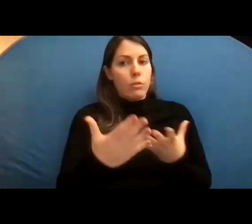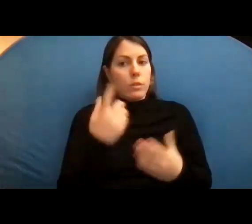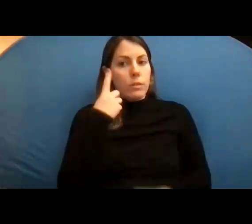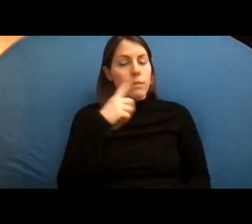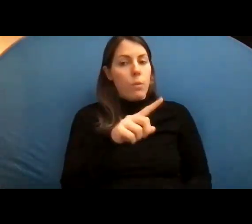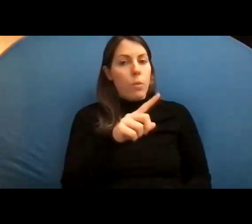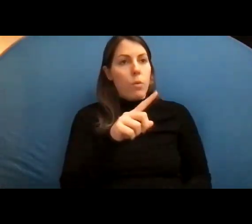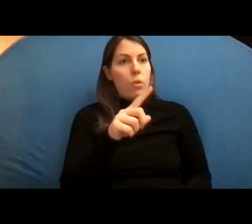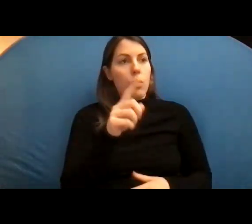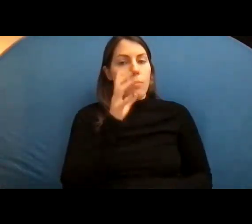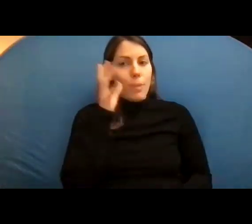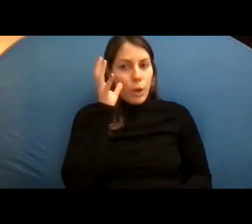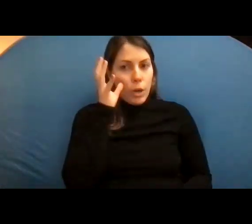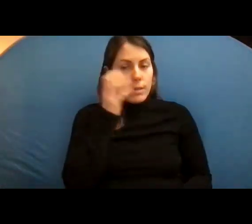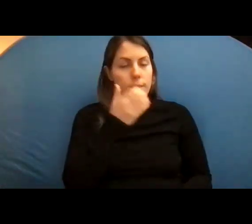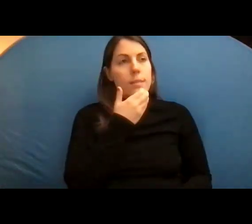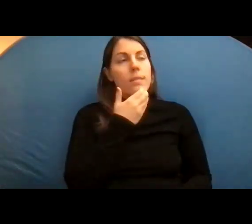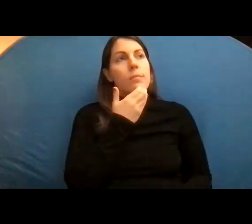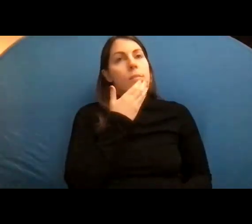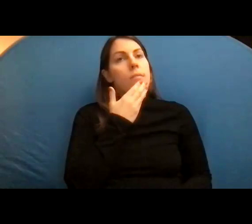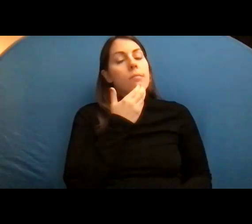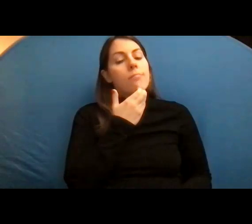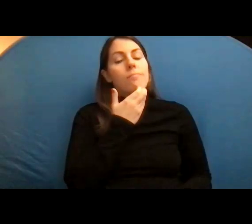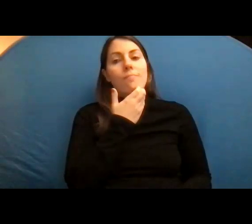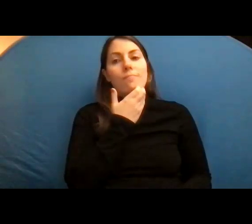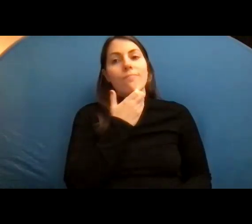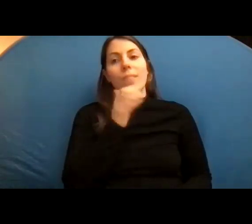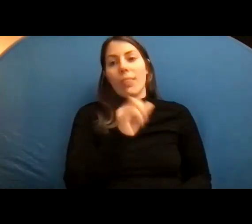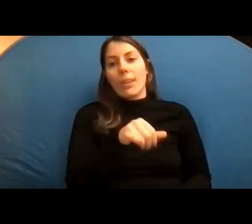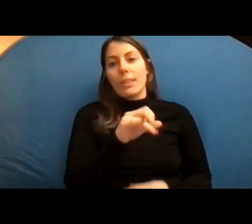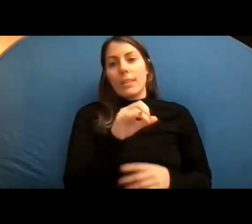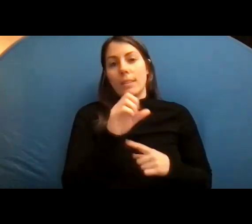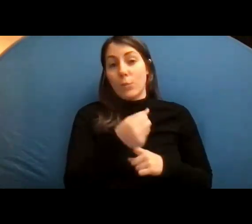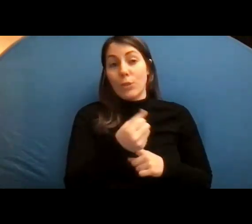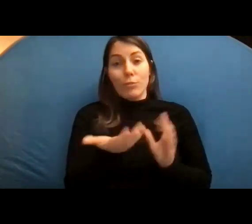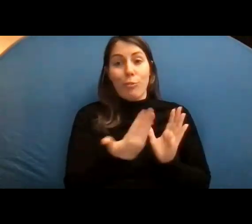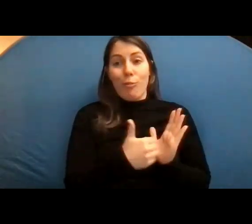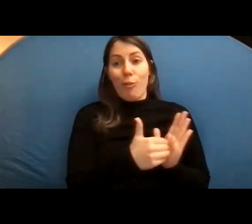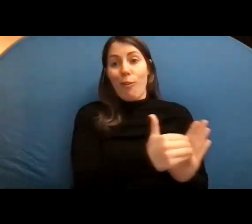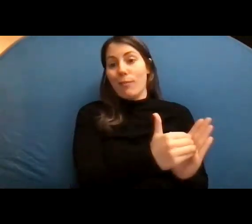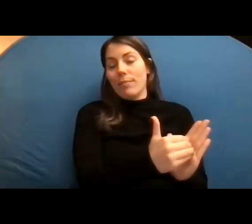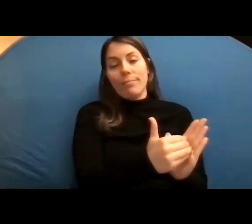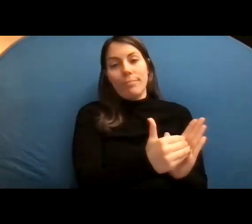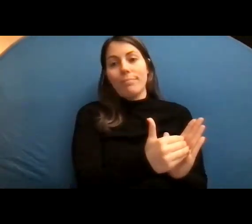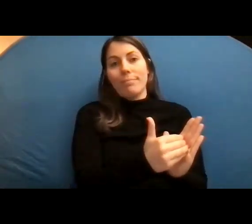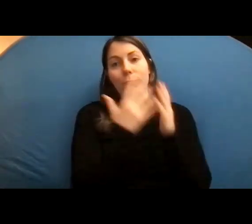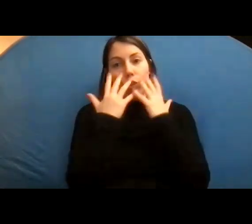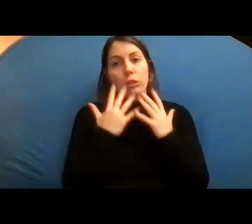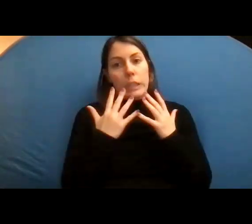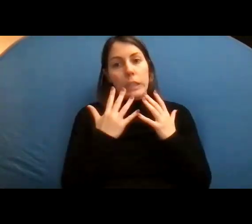IEP meeting to provide services for a parent. That does happen,